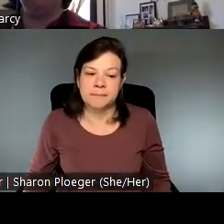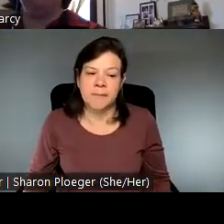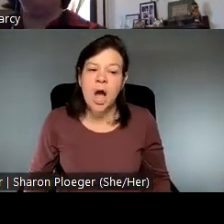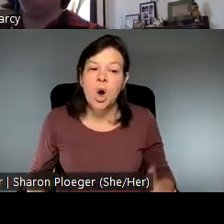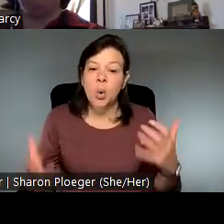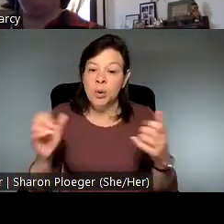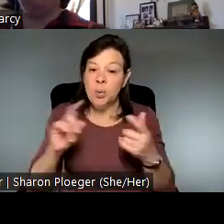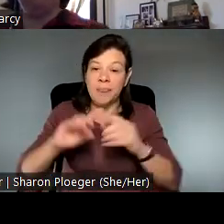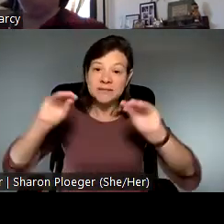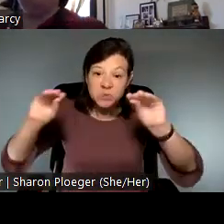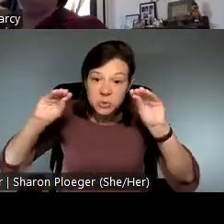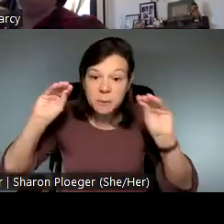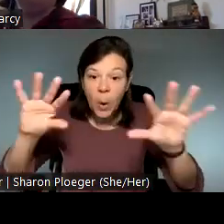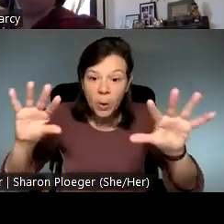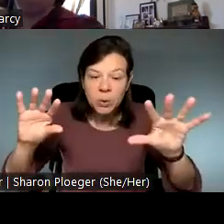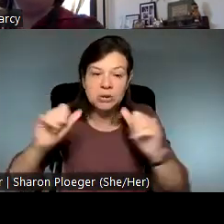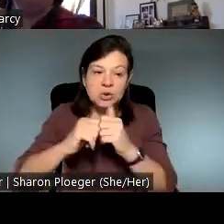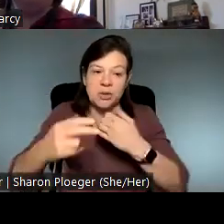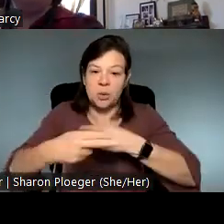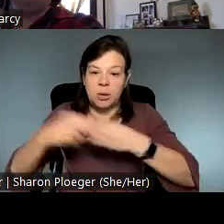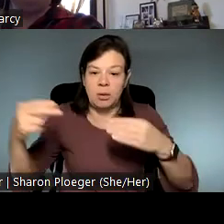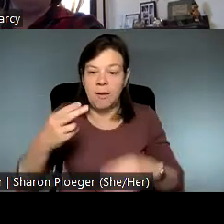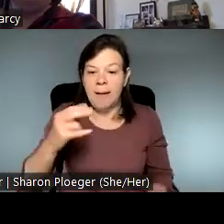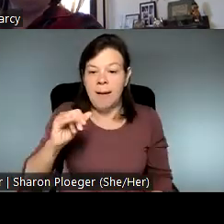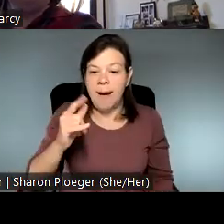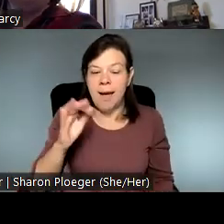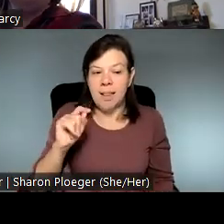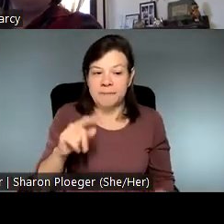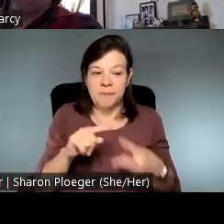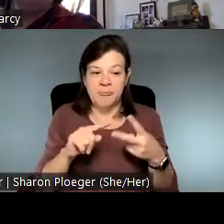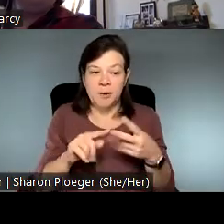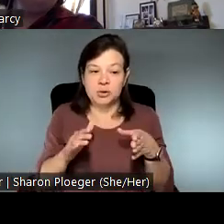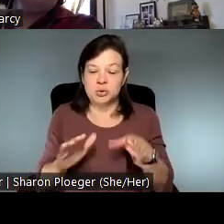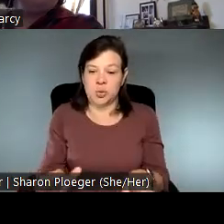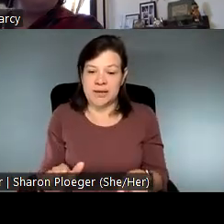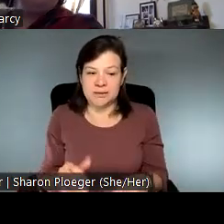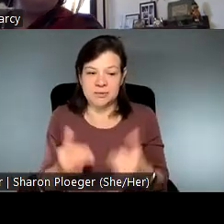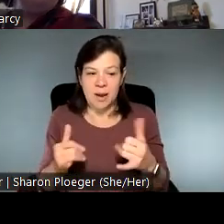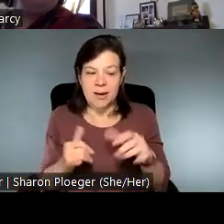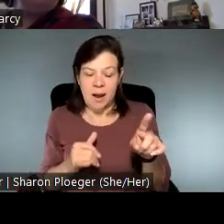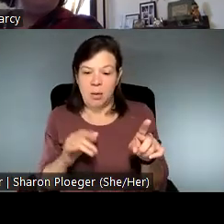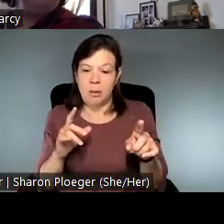So we're going to highlight. And I should also add, there are two ways to highlight. Right now my cursor is left most on the line.